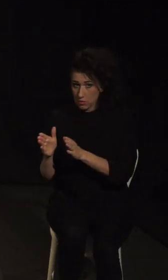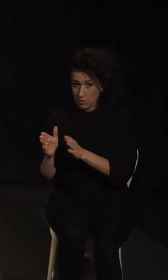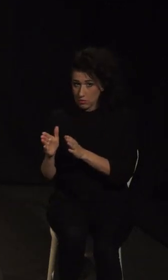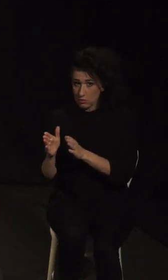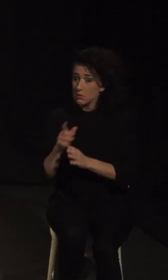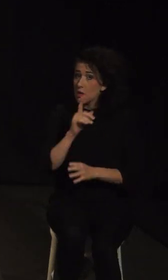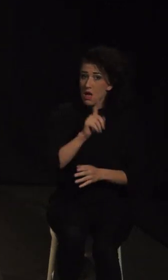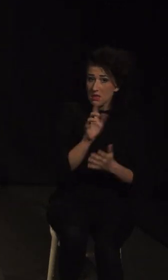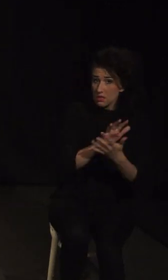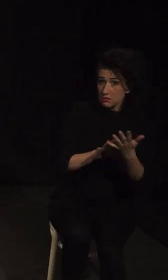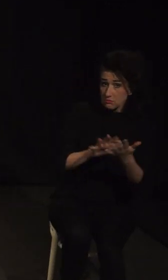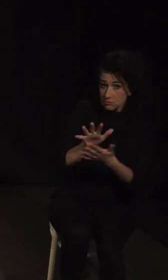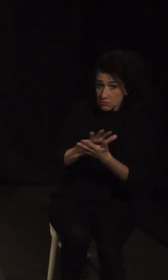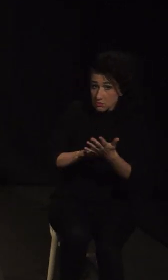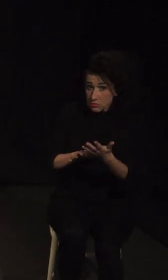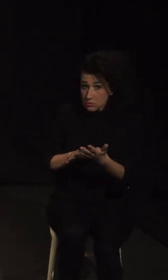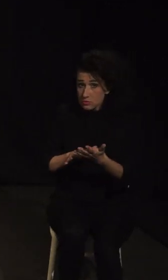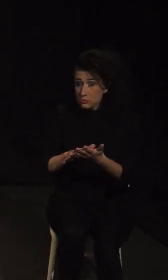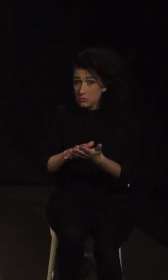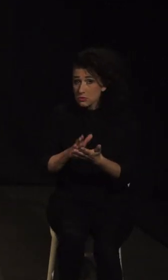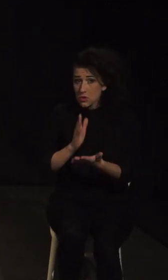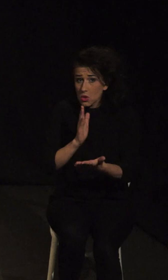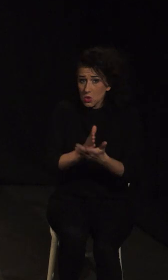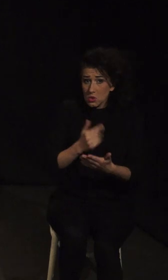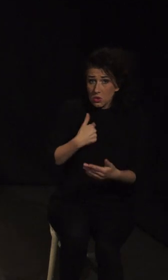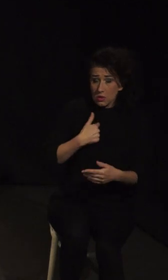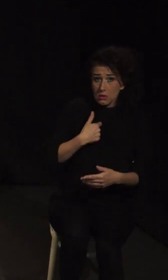no townsman's belly will ever understand.